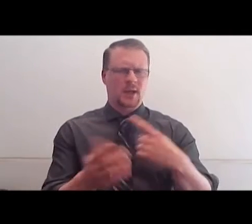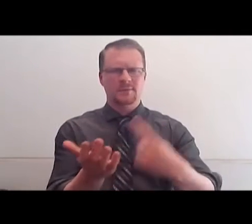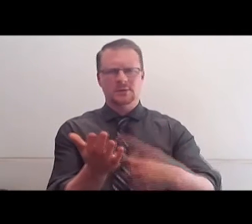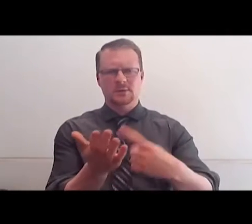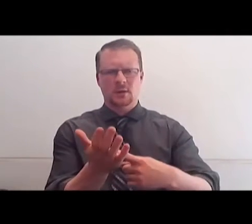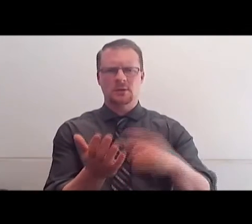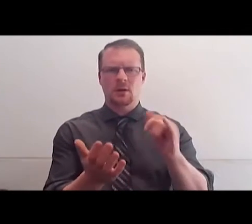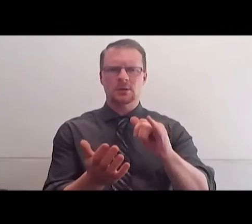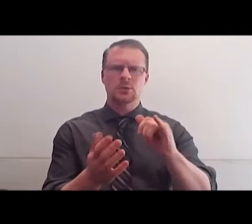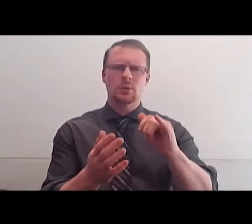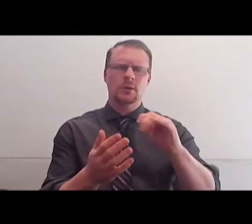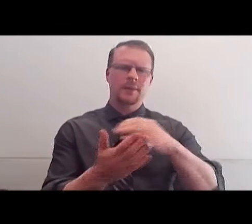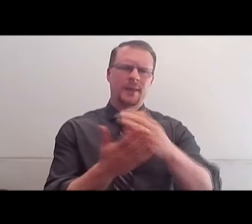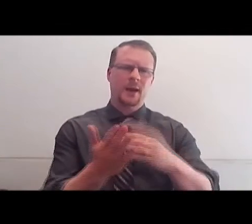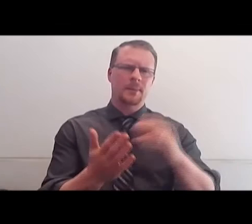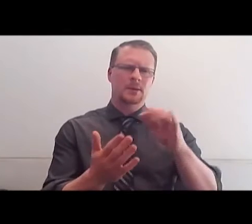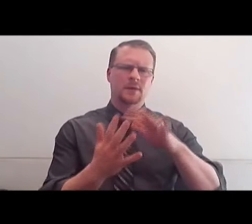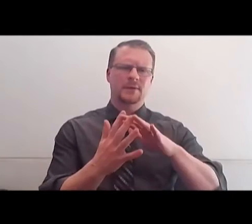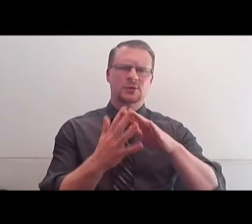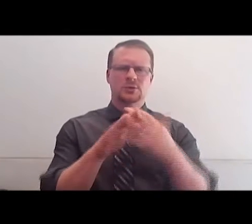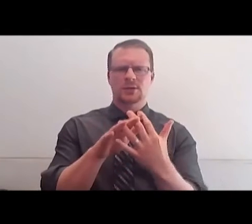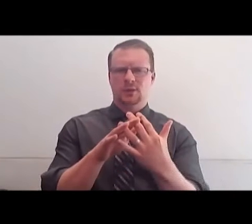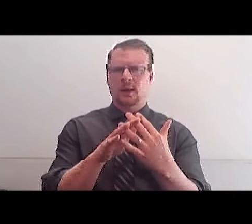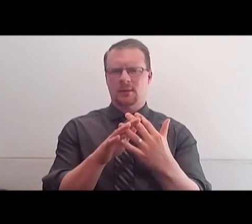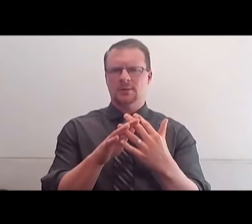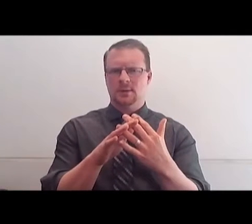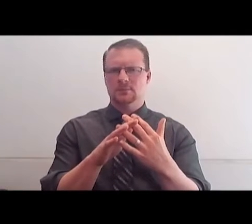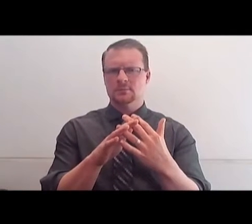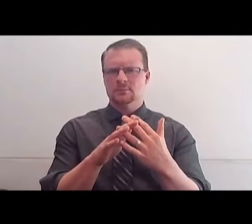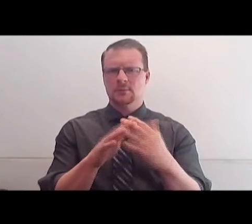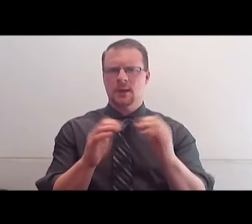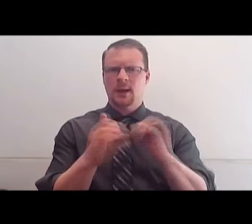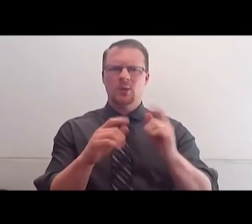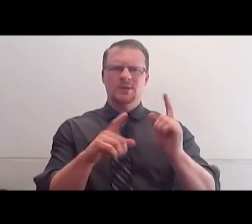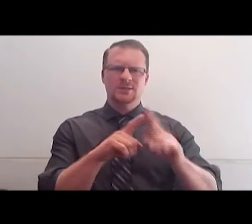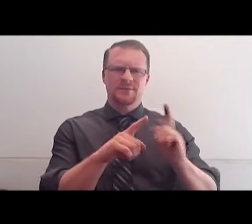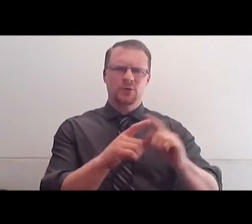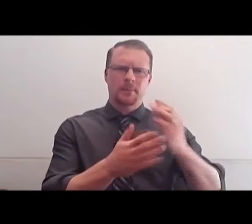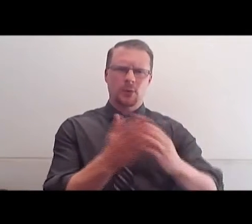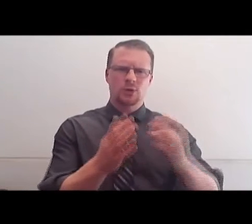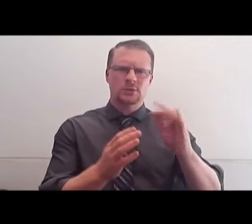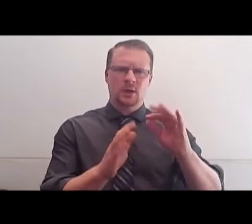A number of people today have talked also about elements of intersectionality